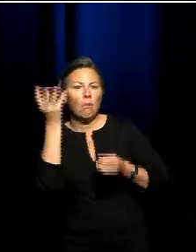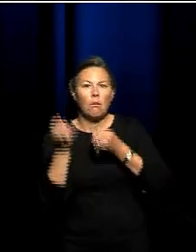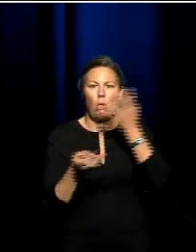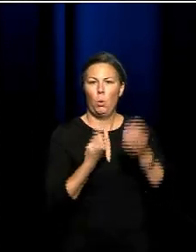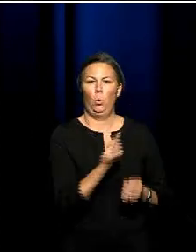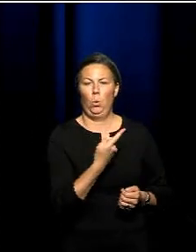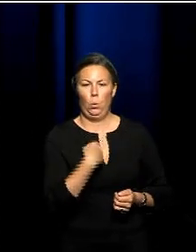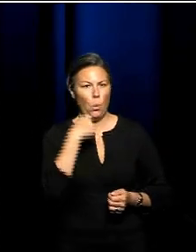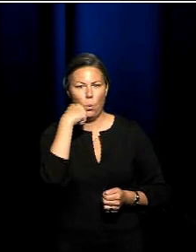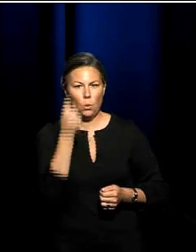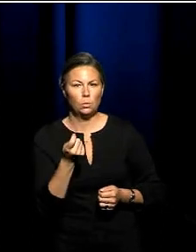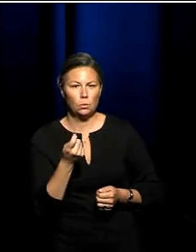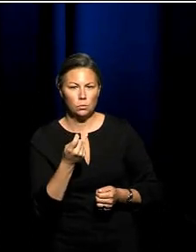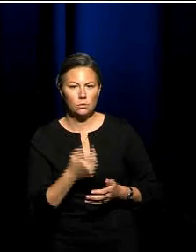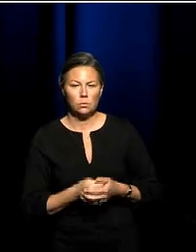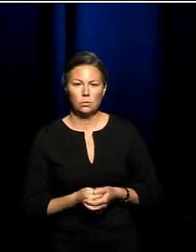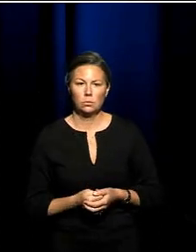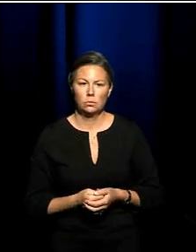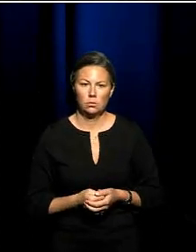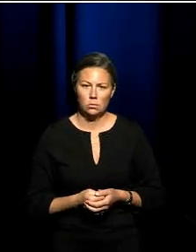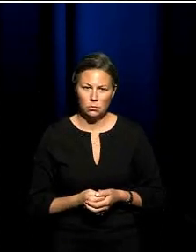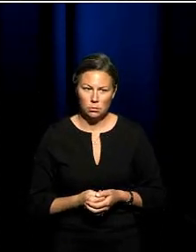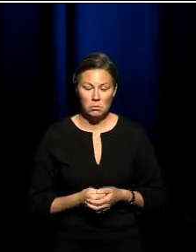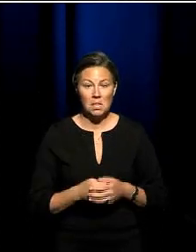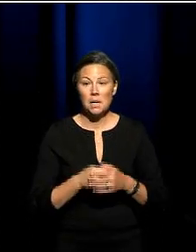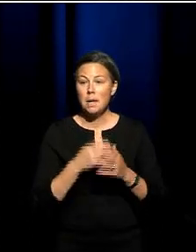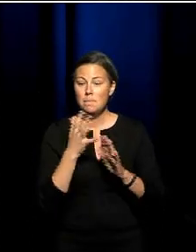experiences there will be restrictions on the use and disclosure of the